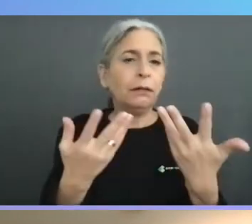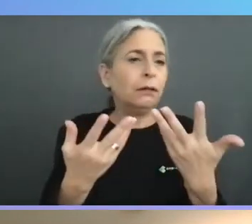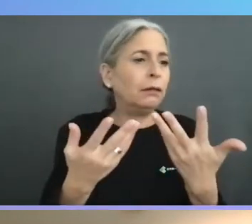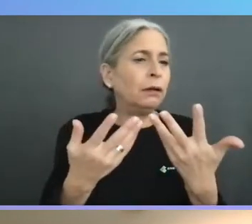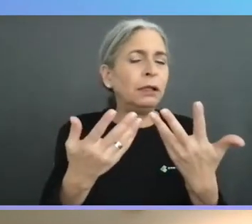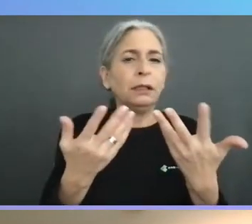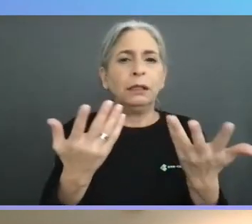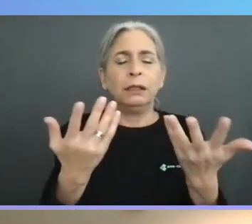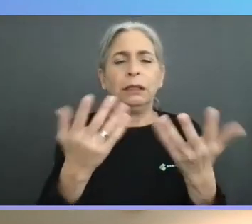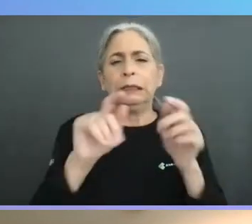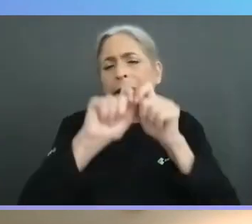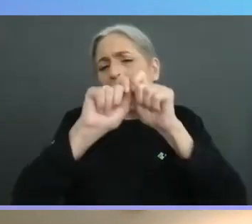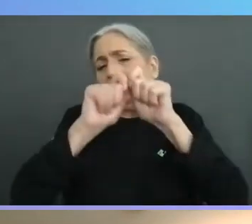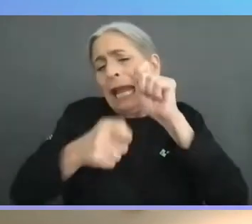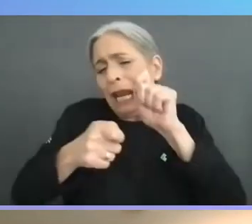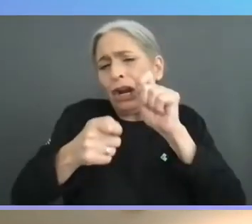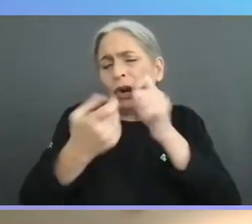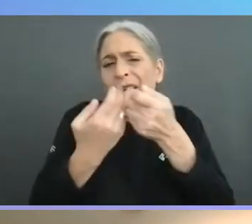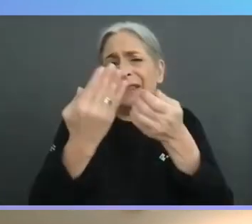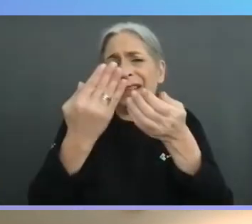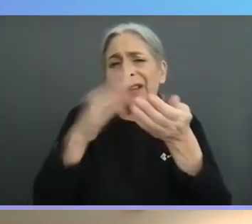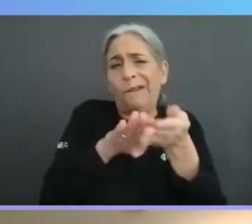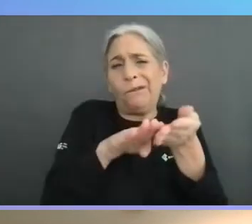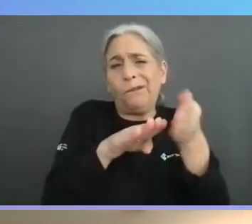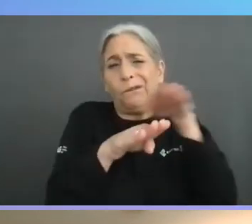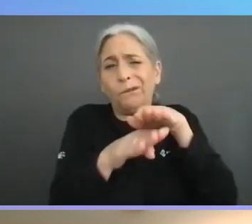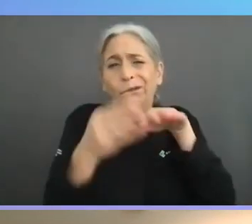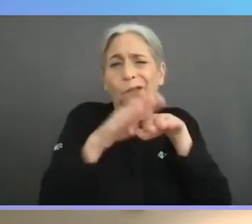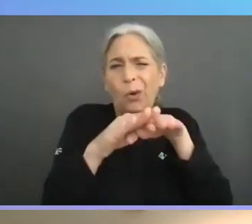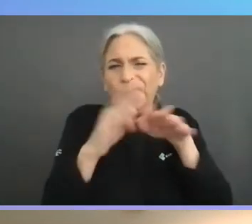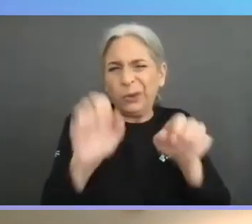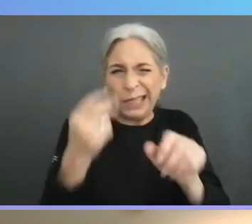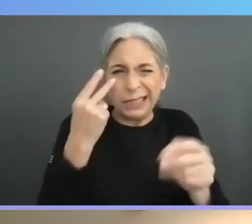? Is it folded? Things like that. Um another category is, is